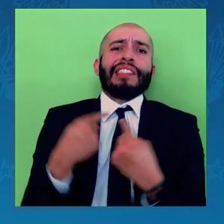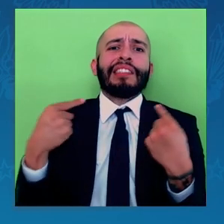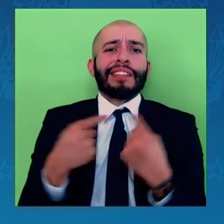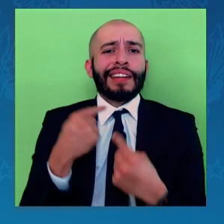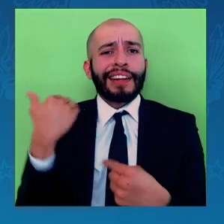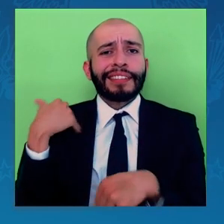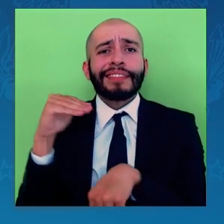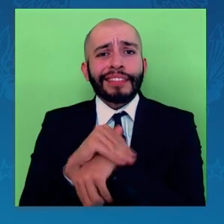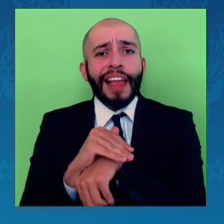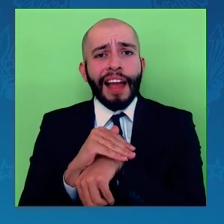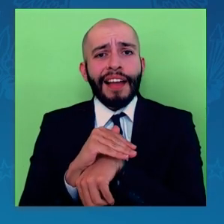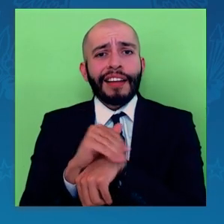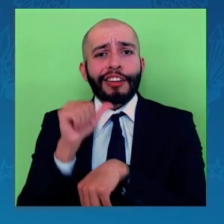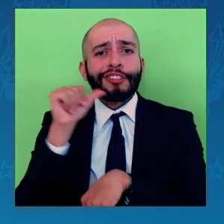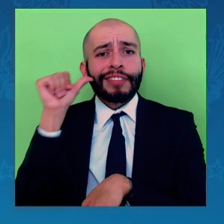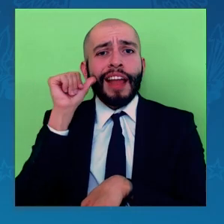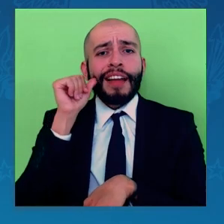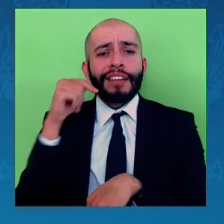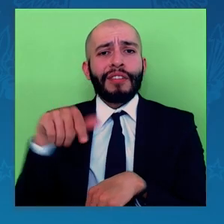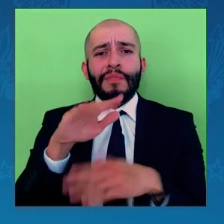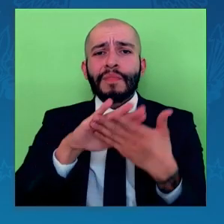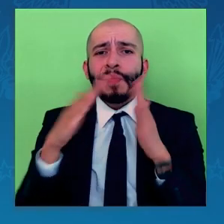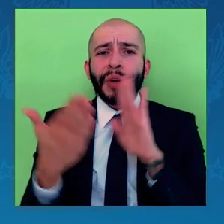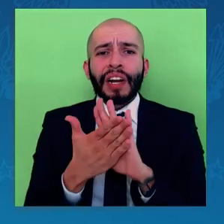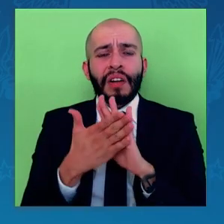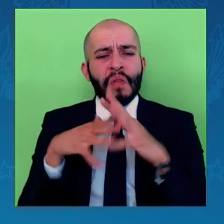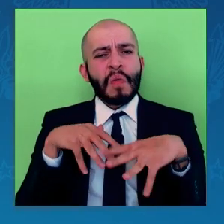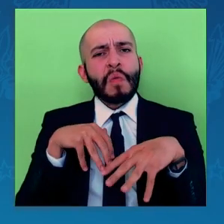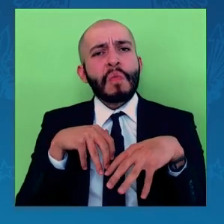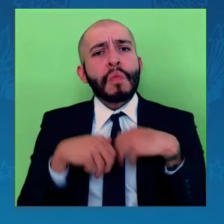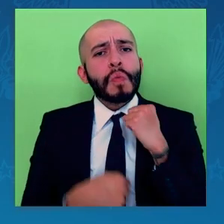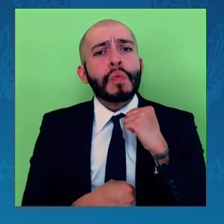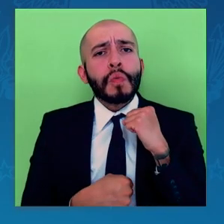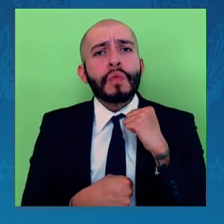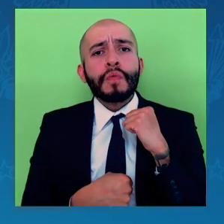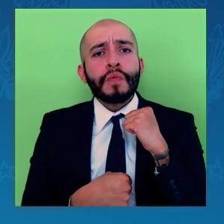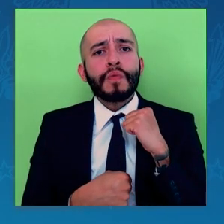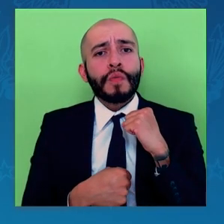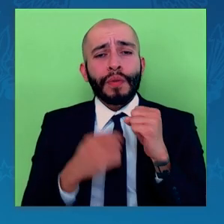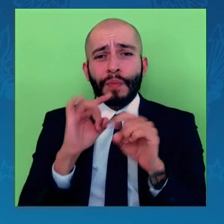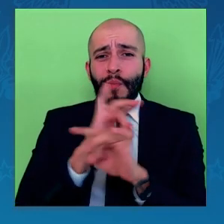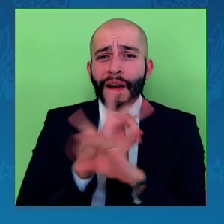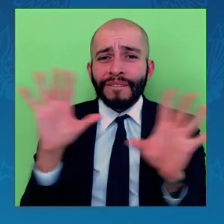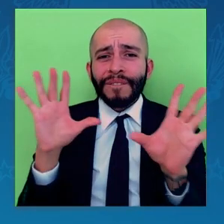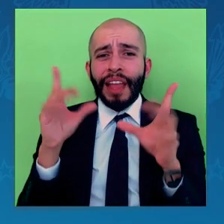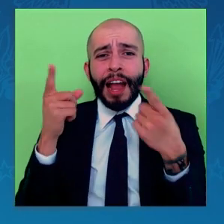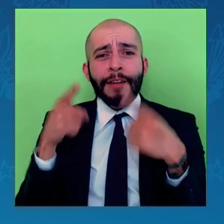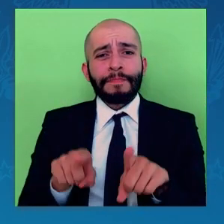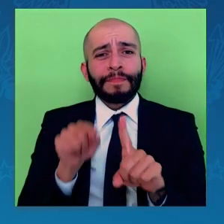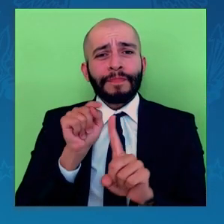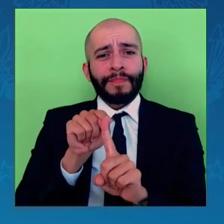The horrific act of violence that occurred last night is heartbreaking to those families who lost a loved one,